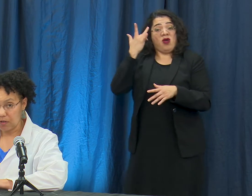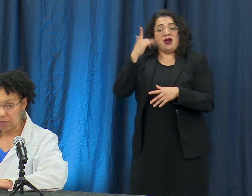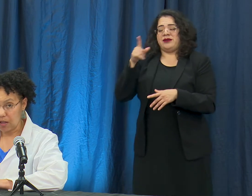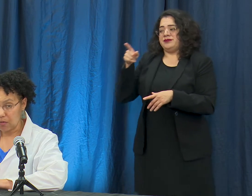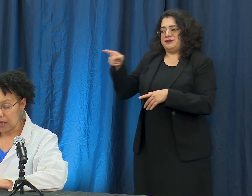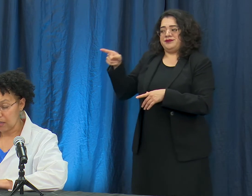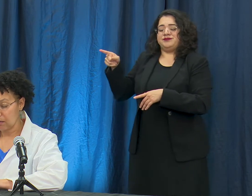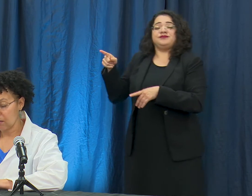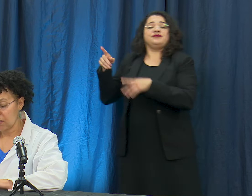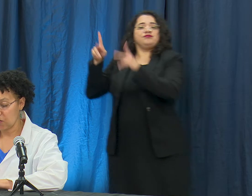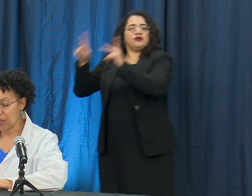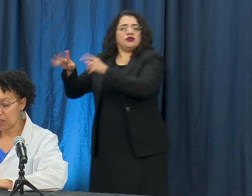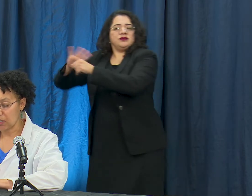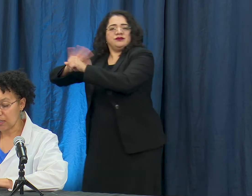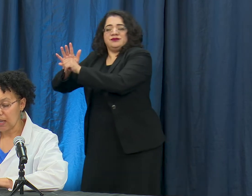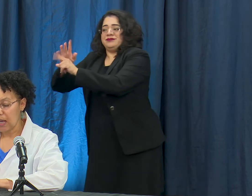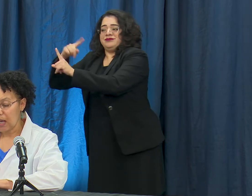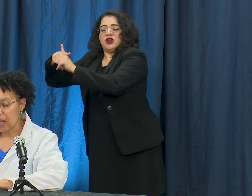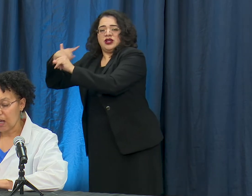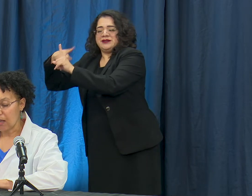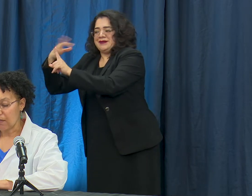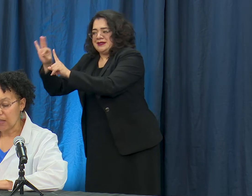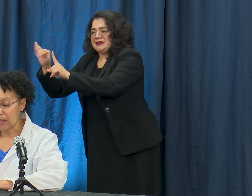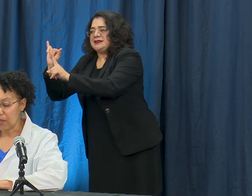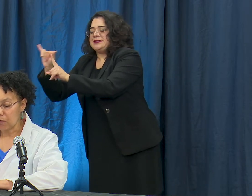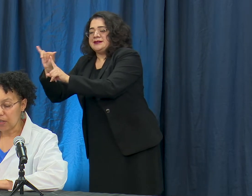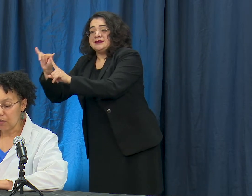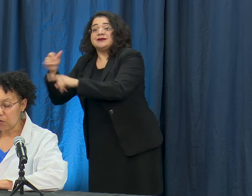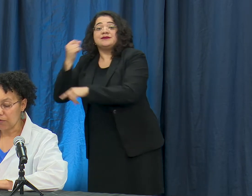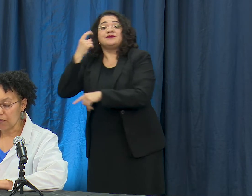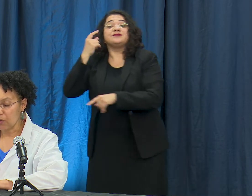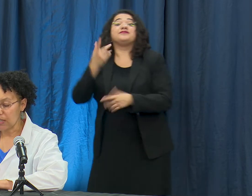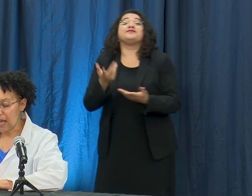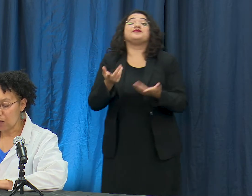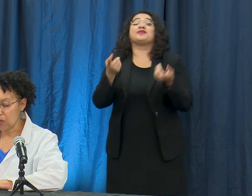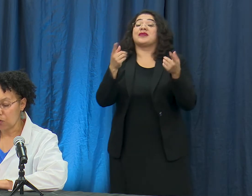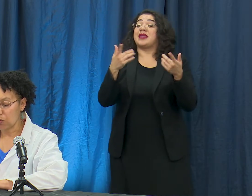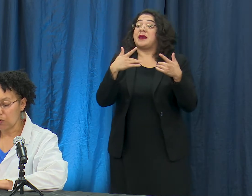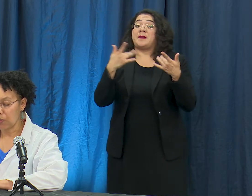the following situations: if they live with or frequent a household where the